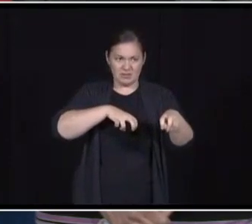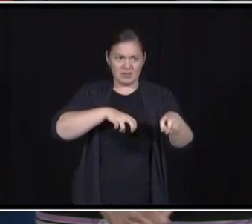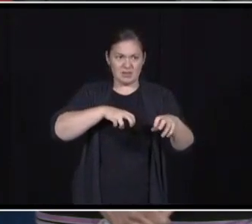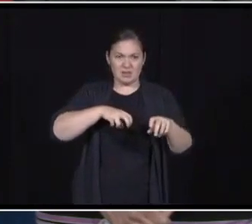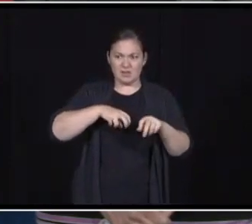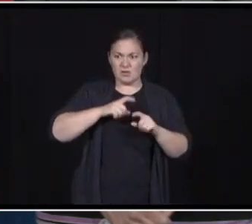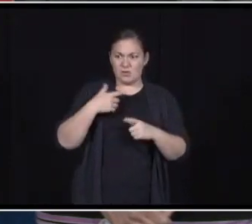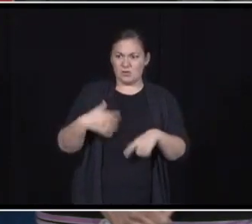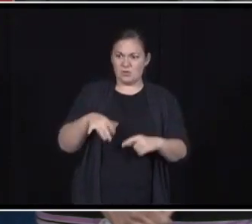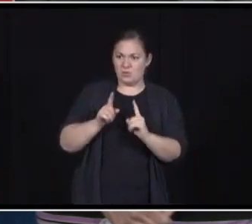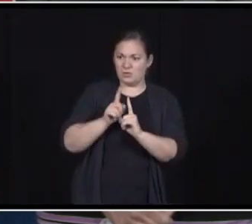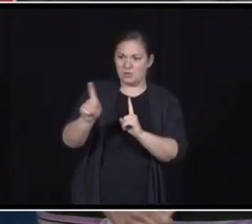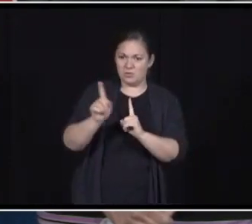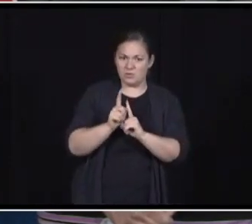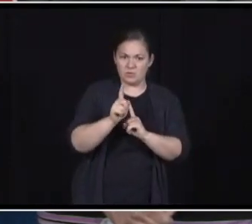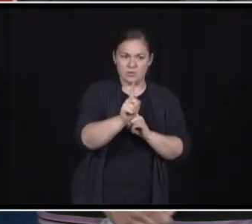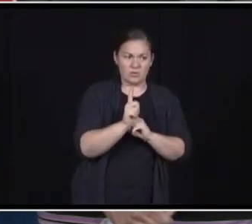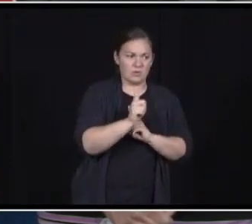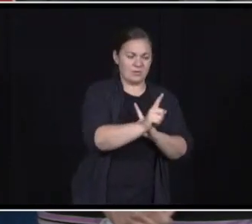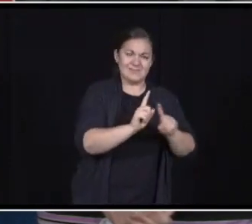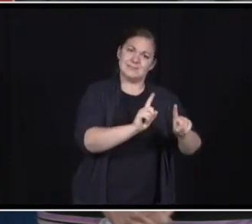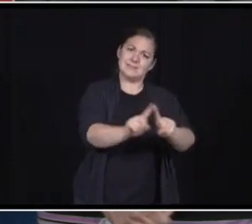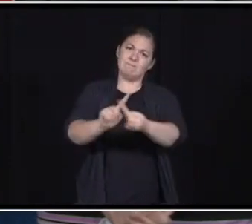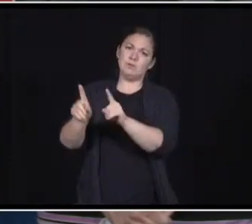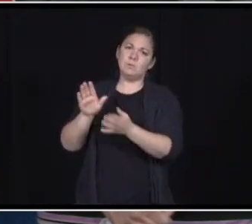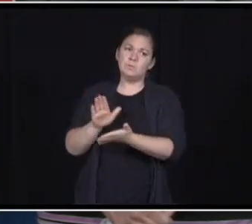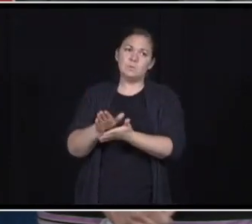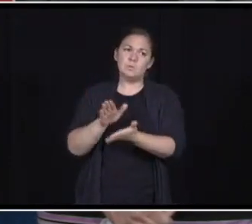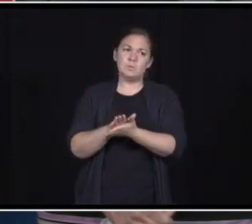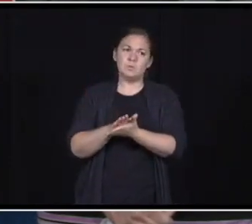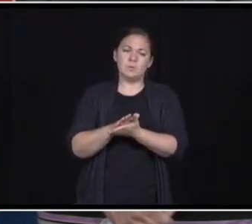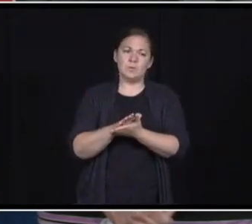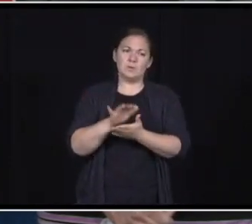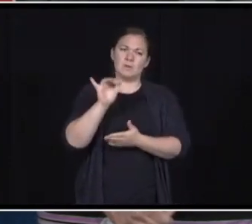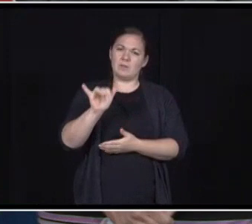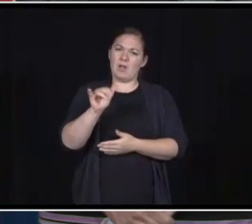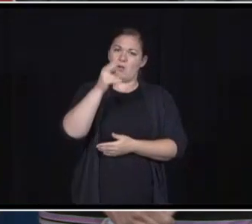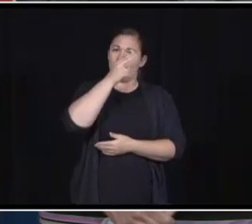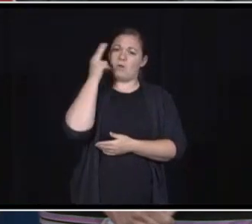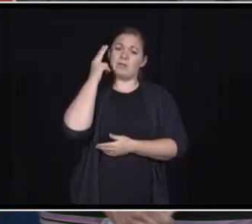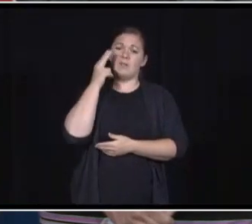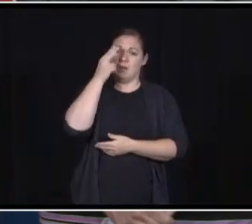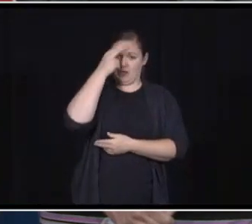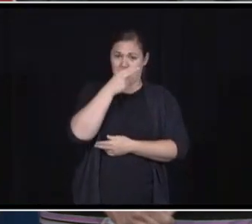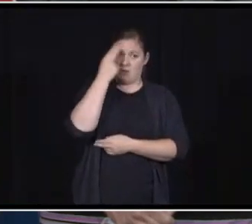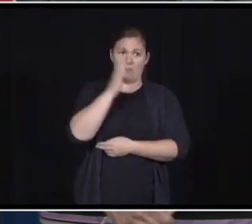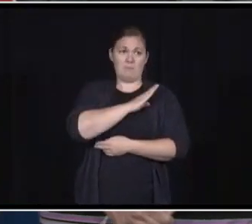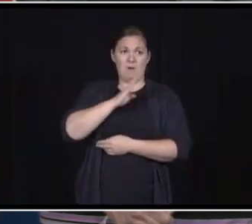They have recently had a few cases where these teachers, they visit up to 10 schools a week and